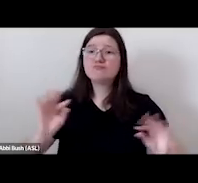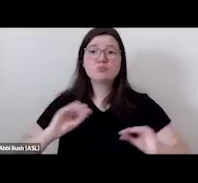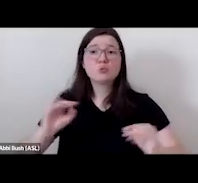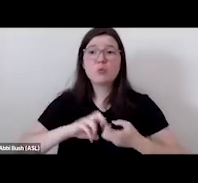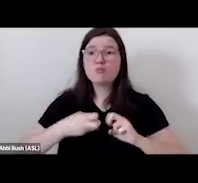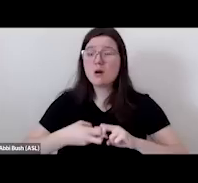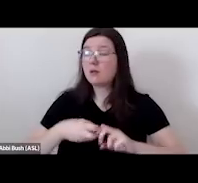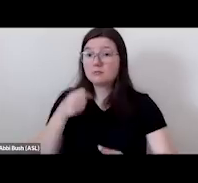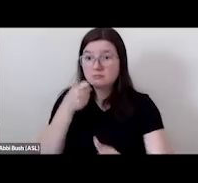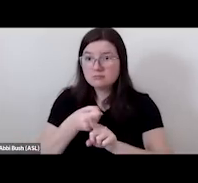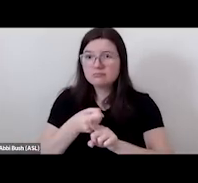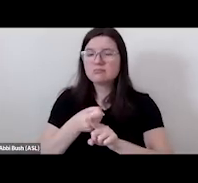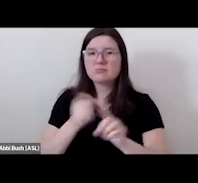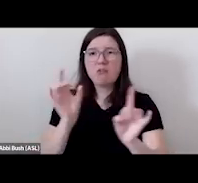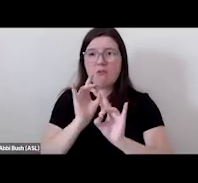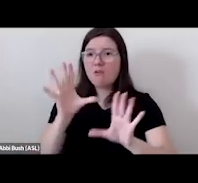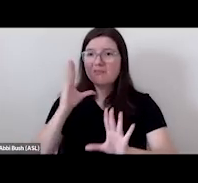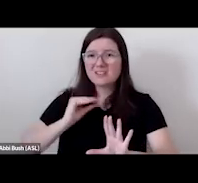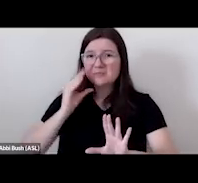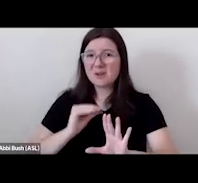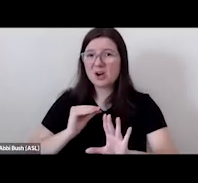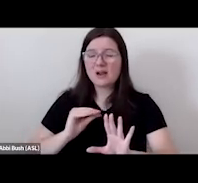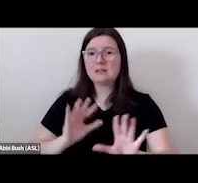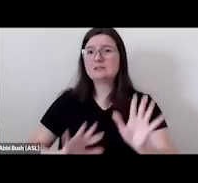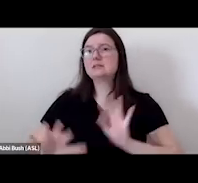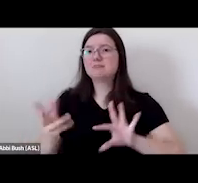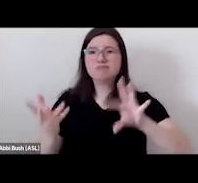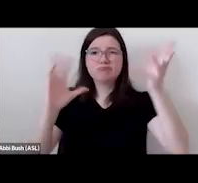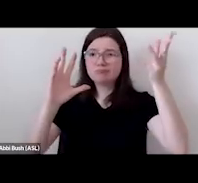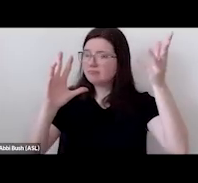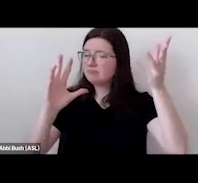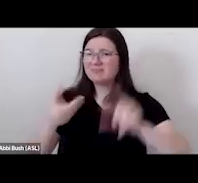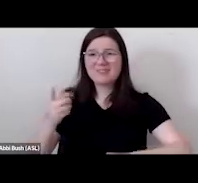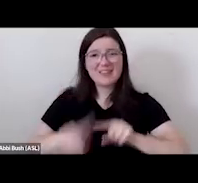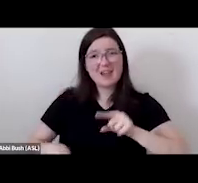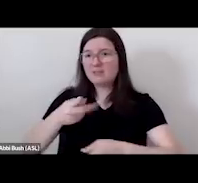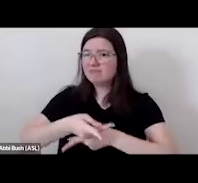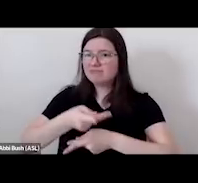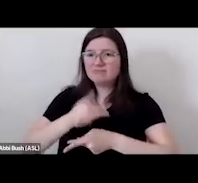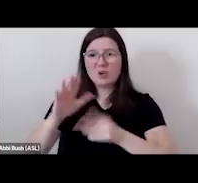And then what's also just really important with that empowerment piece is acknowledging any change